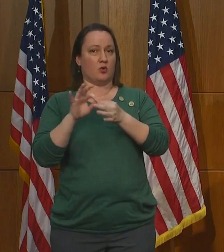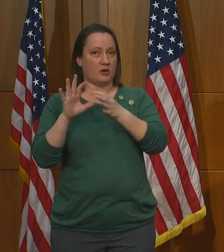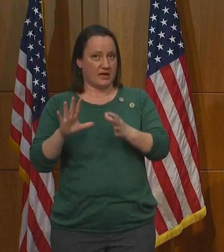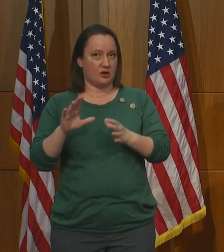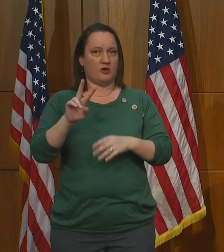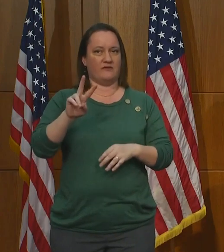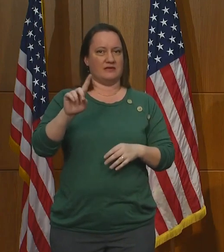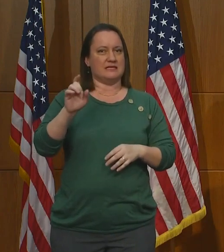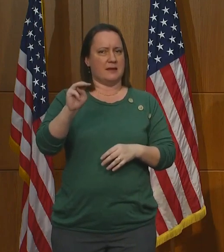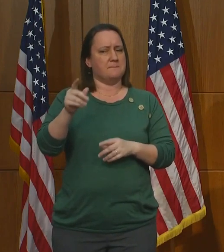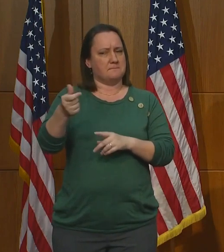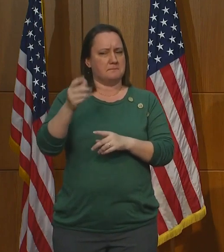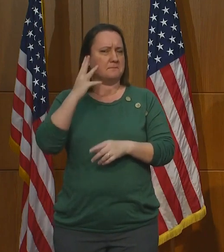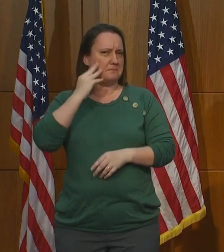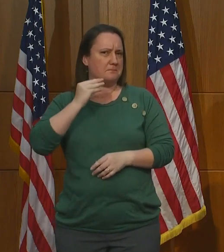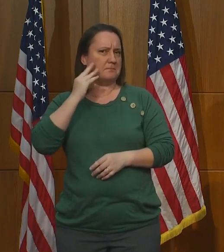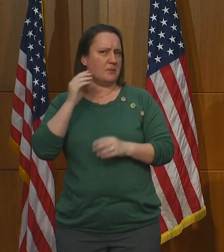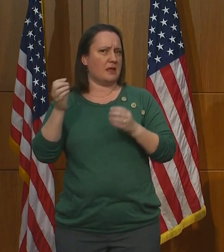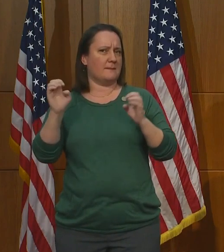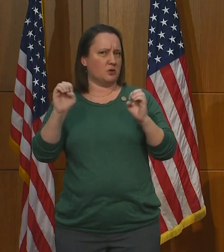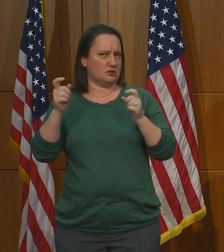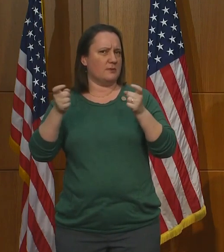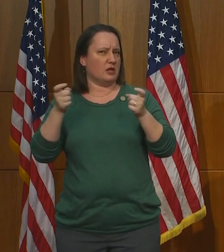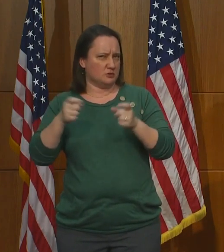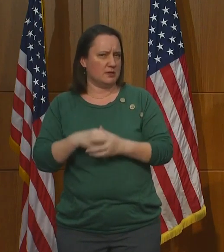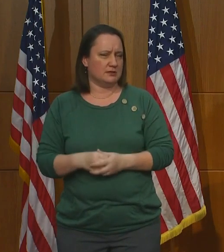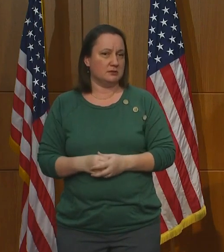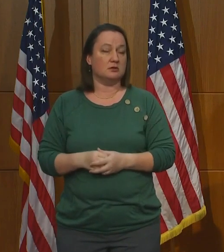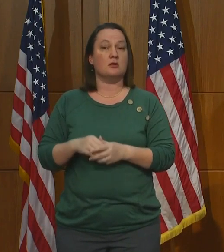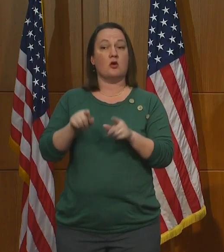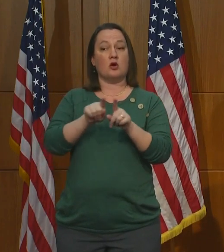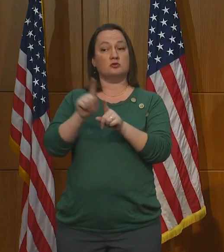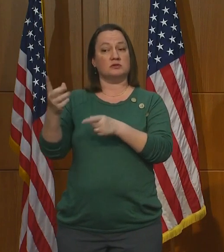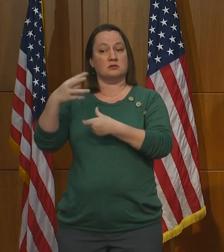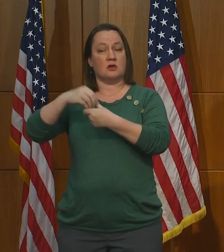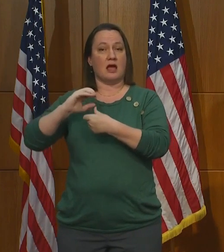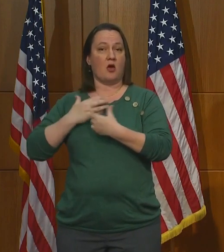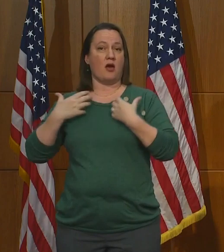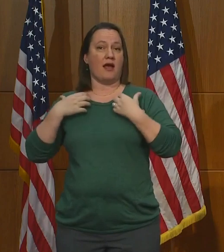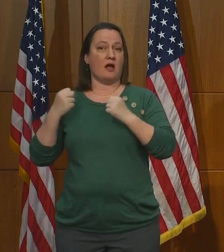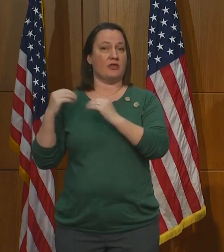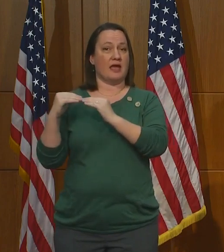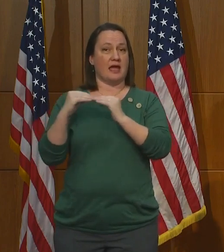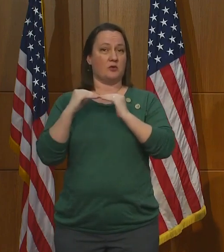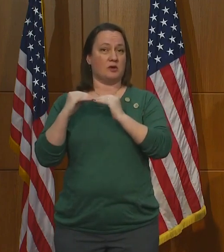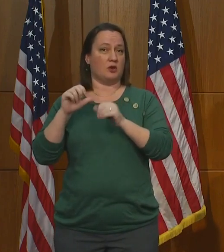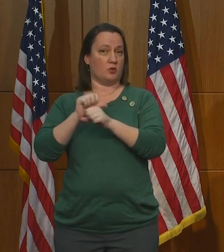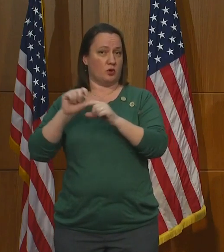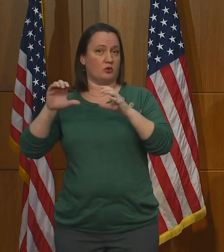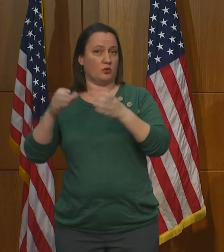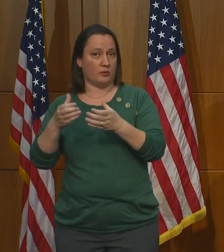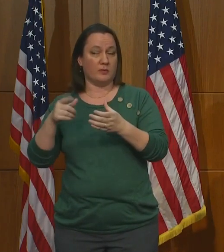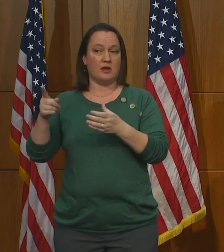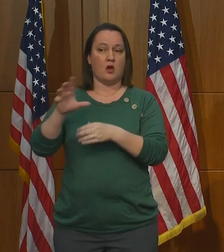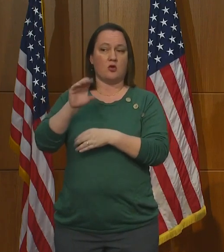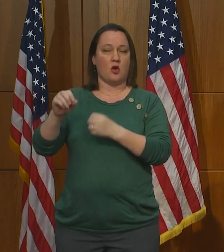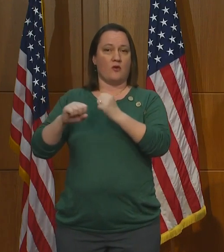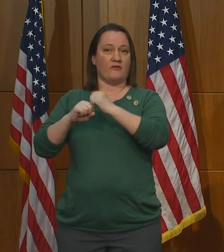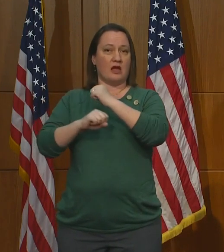EXTENSIVE EXPERIENCE IN EMERGENCY MANAGEMENT. YES ALSO AN AND PART OF OUR HEALTH